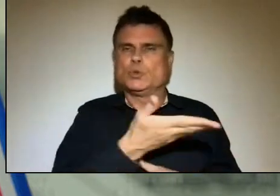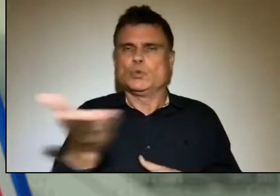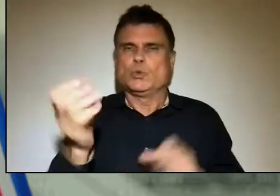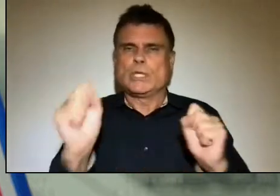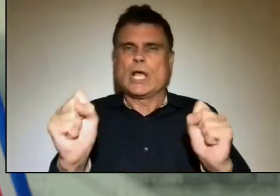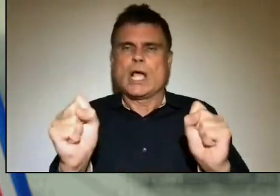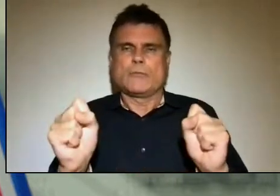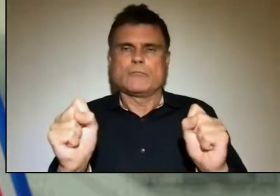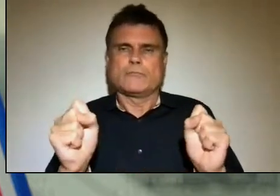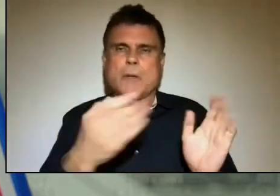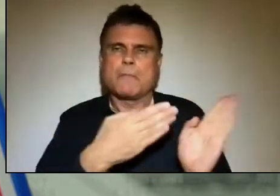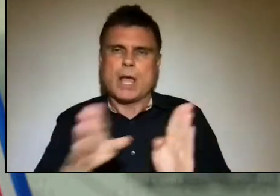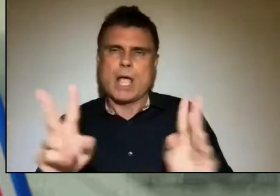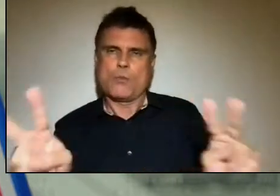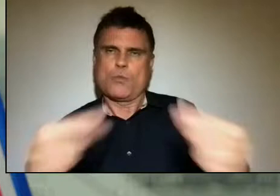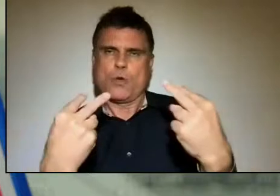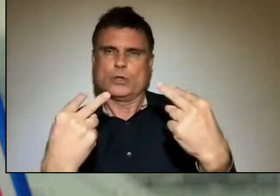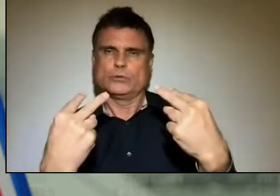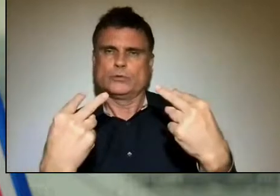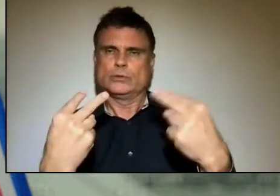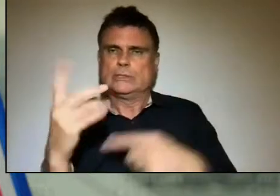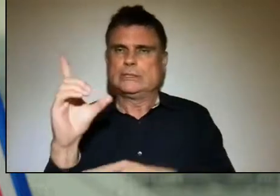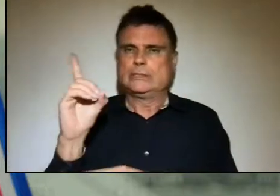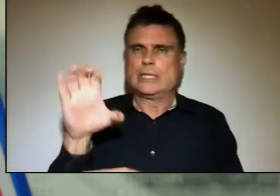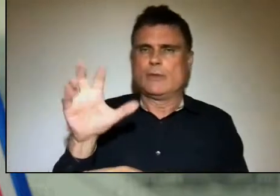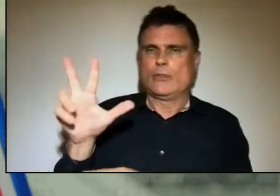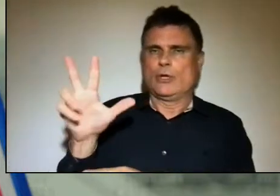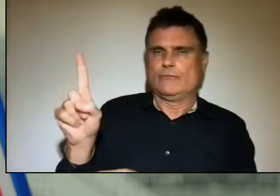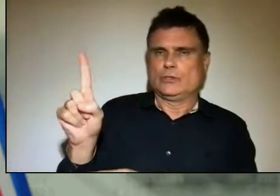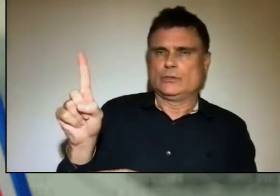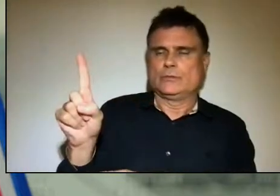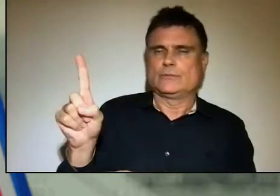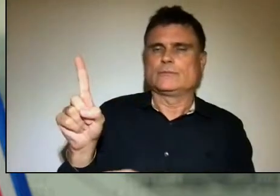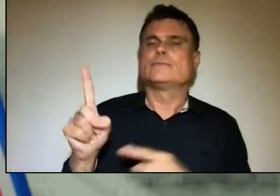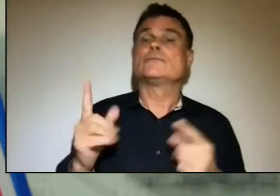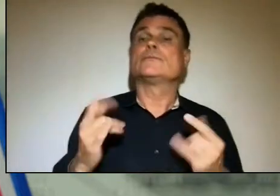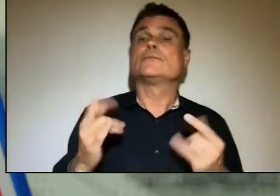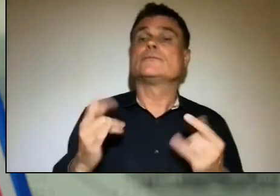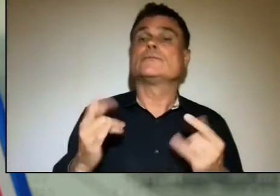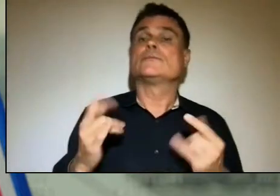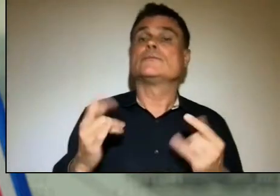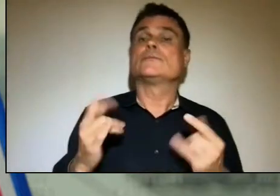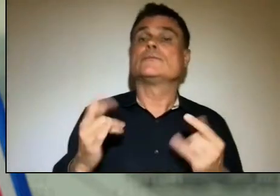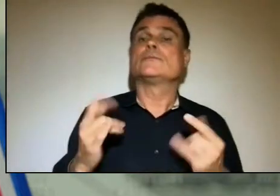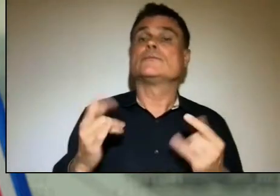So you can plan on that for that day.